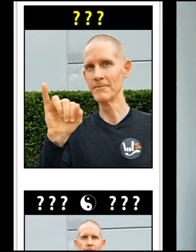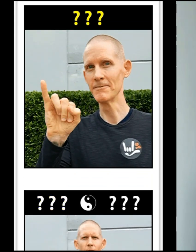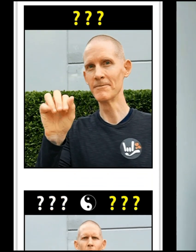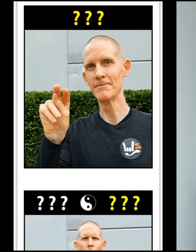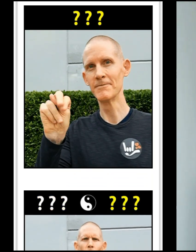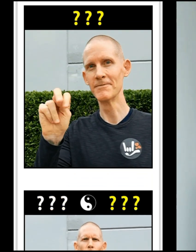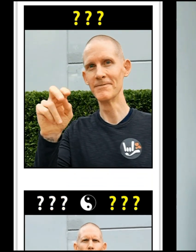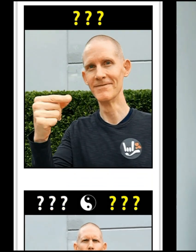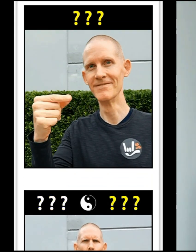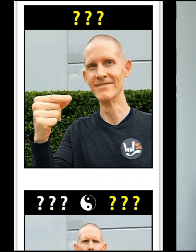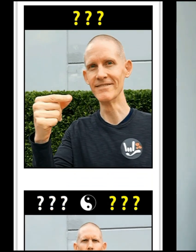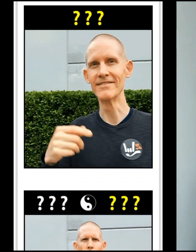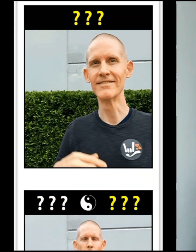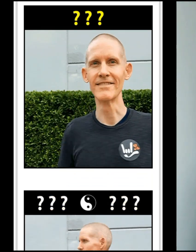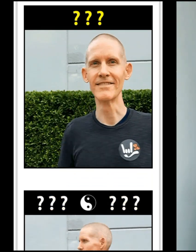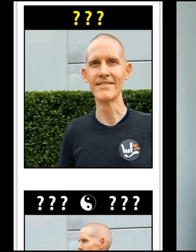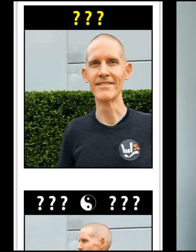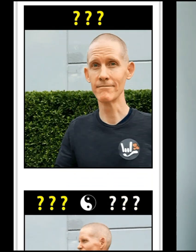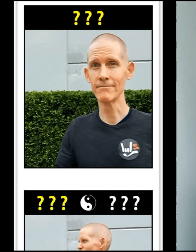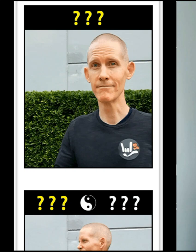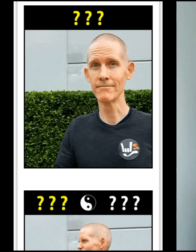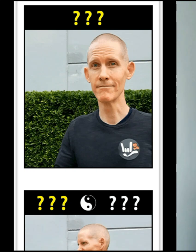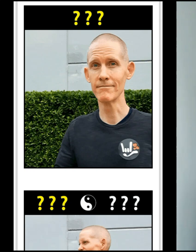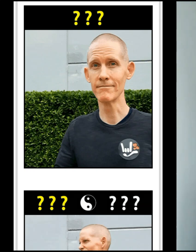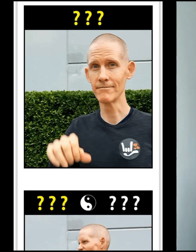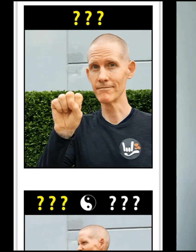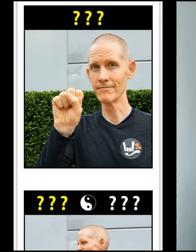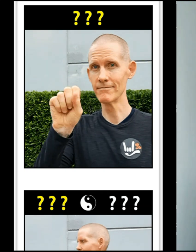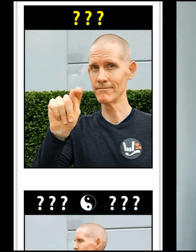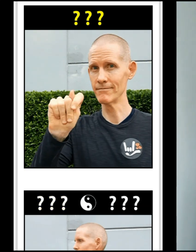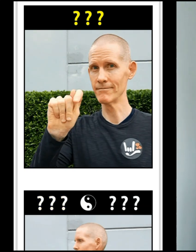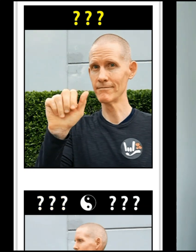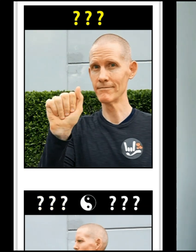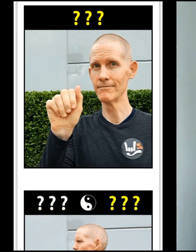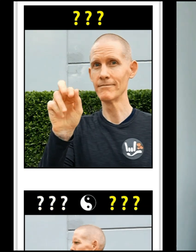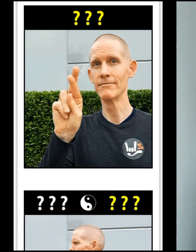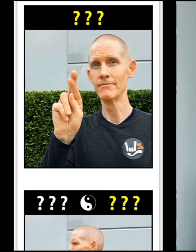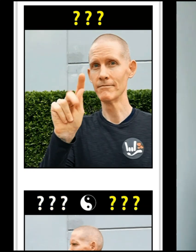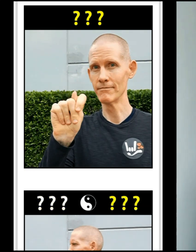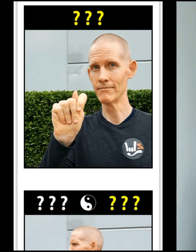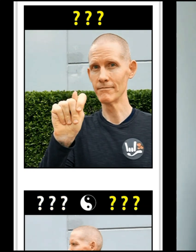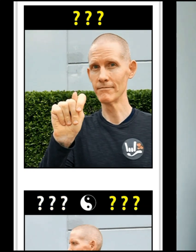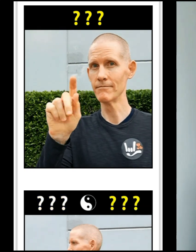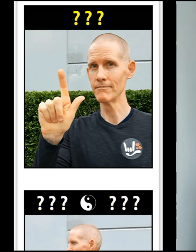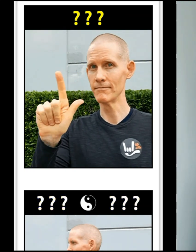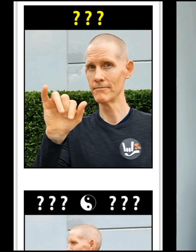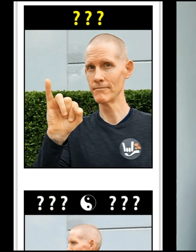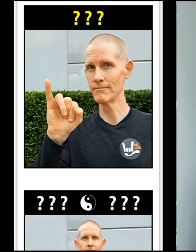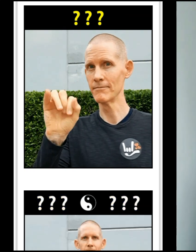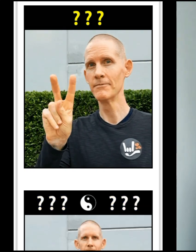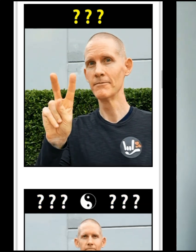they'll have question marks so, you try to figure out what I'm signing alright, I'll be signing at regular speed